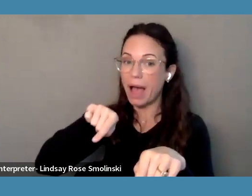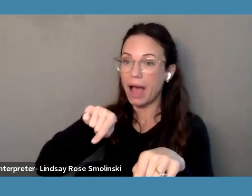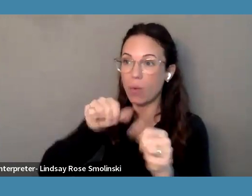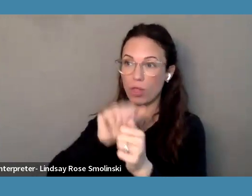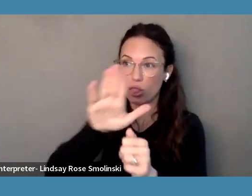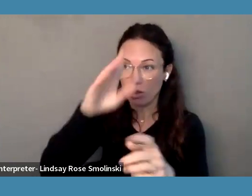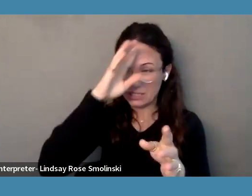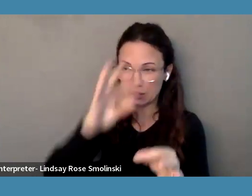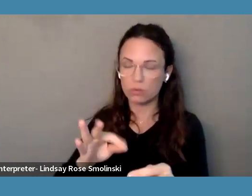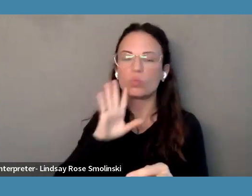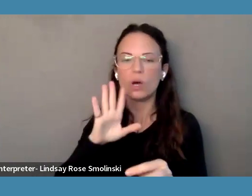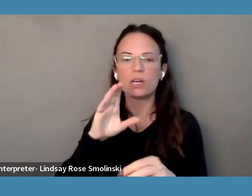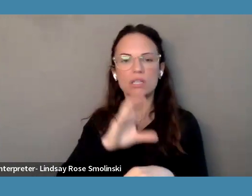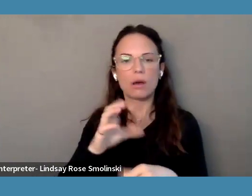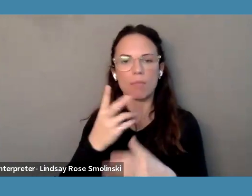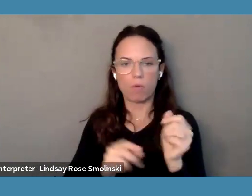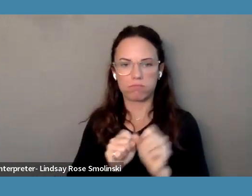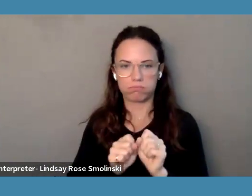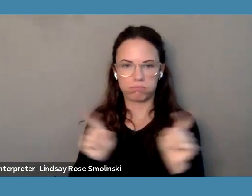So if you request a continuance,